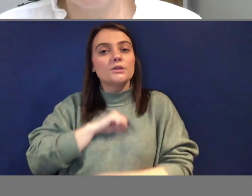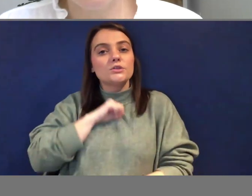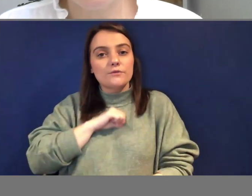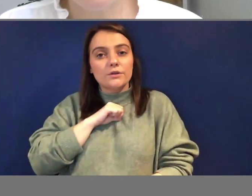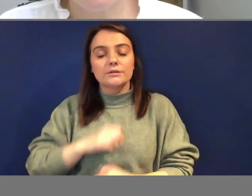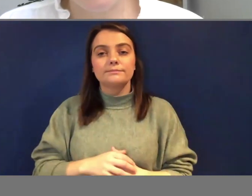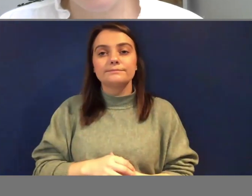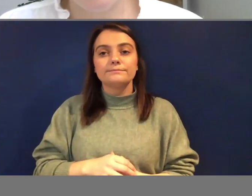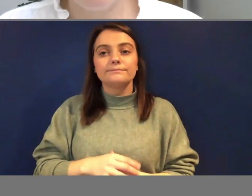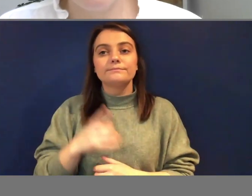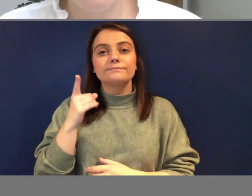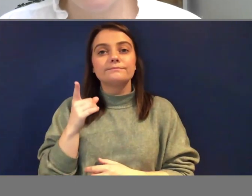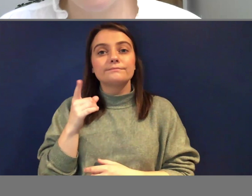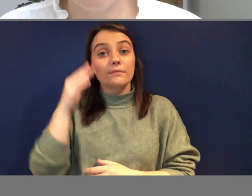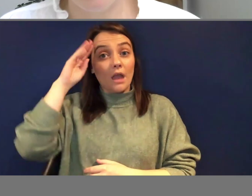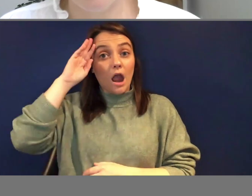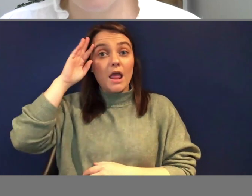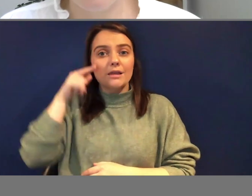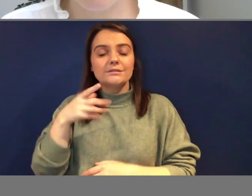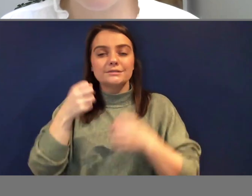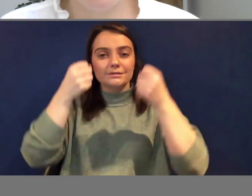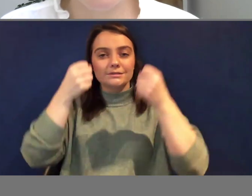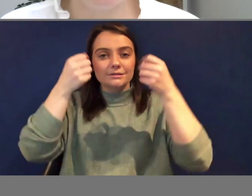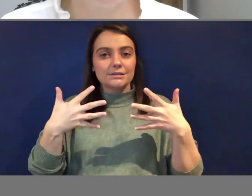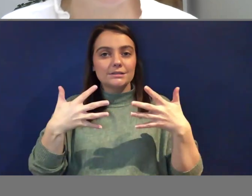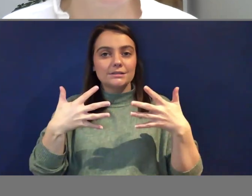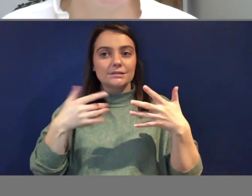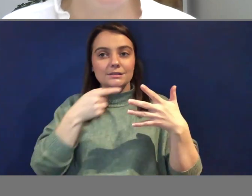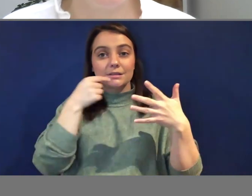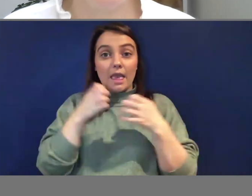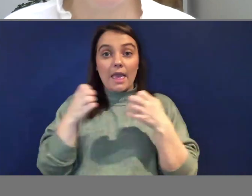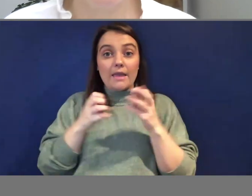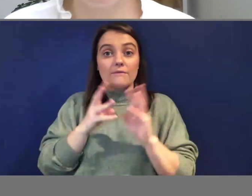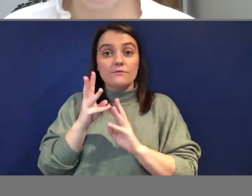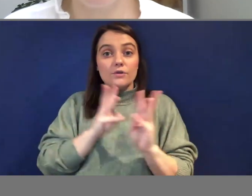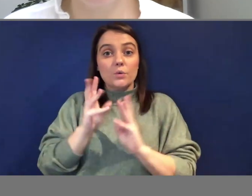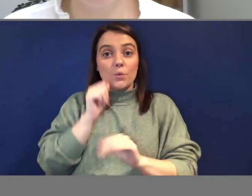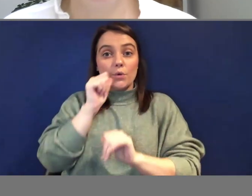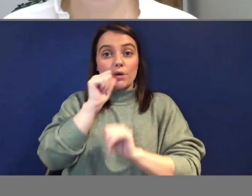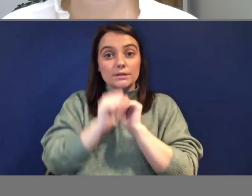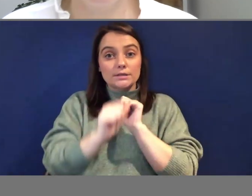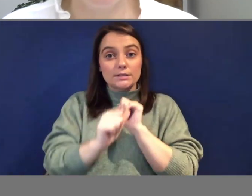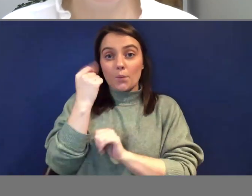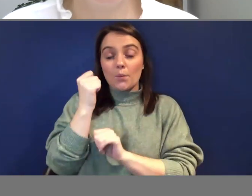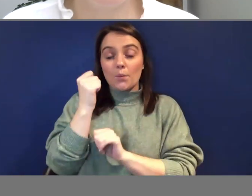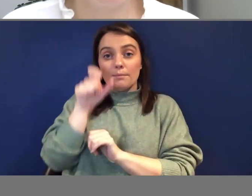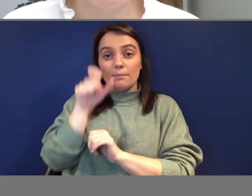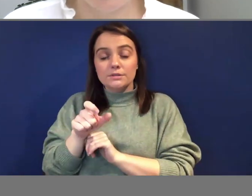in Ireland we have a statistic where every working day one person is hurt in a fall on stairs and